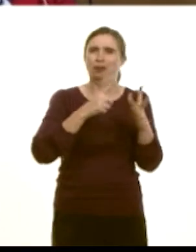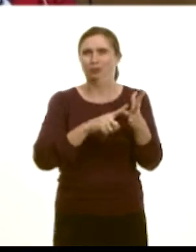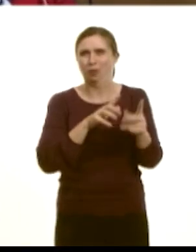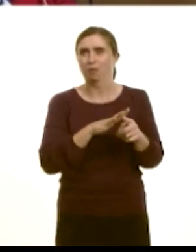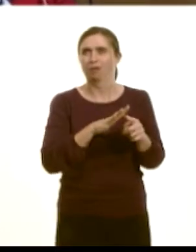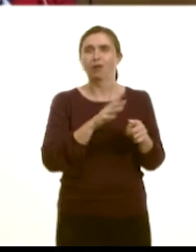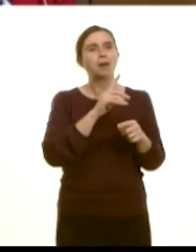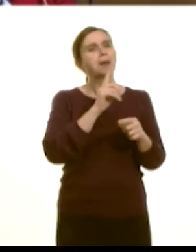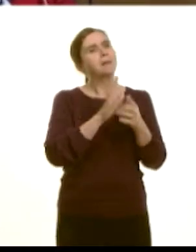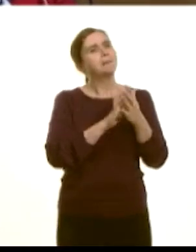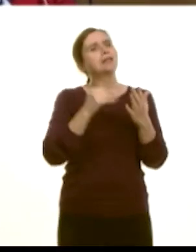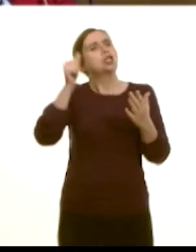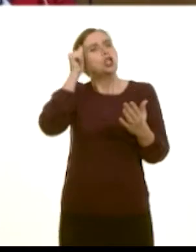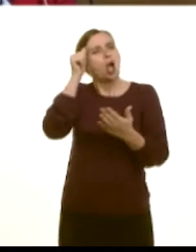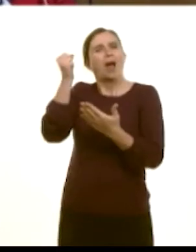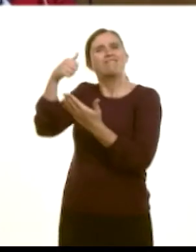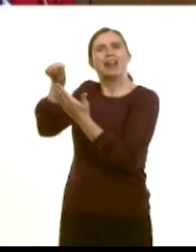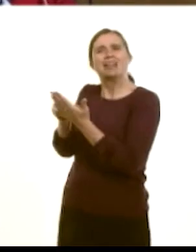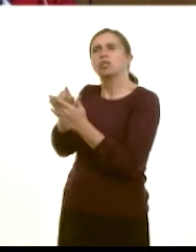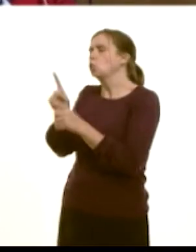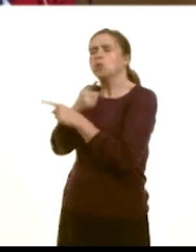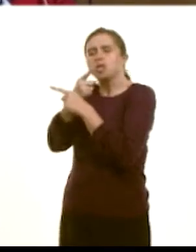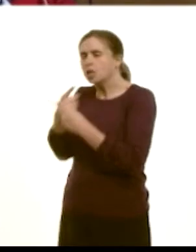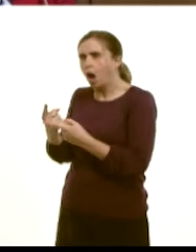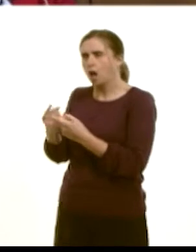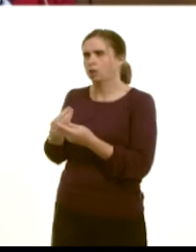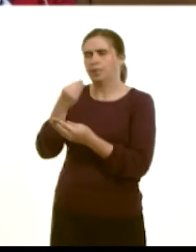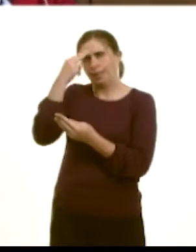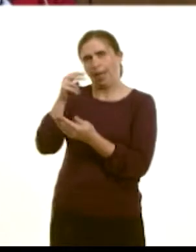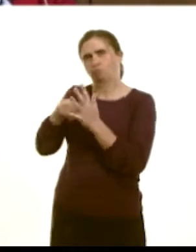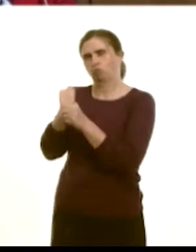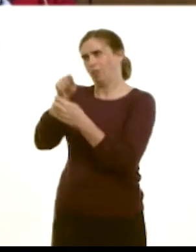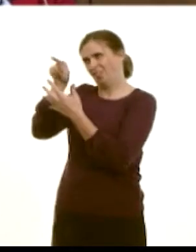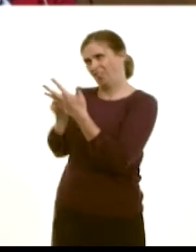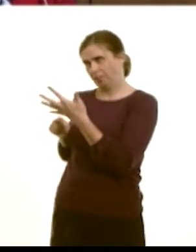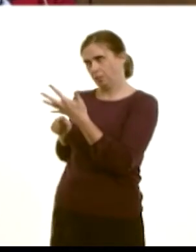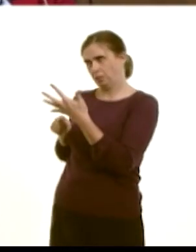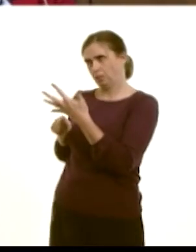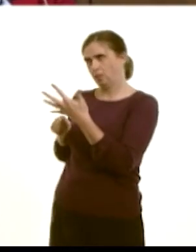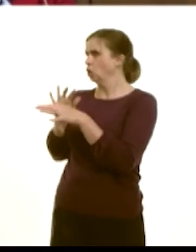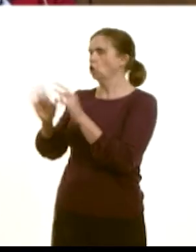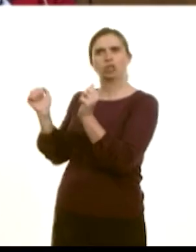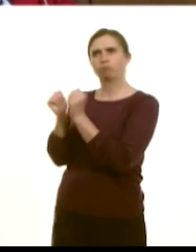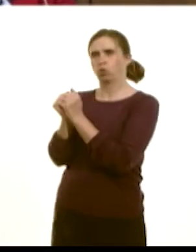to prescribe but of what you are not able to prescribe. On that basis, then, I would expect those drugs that are available through the usual